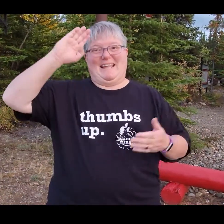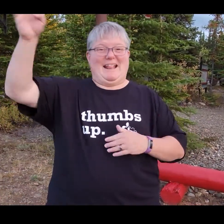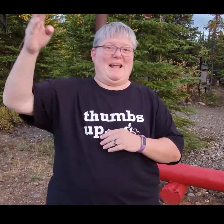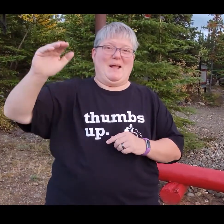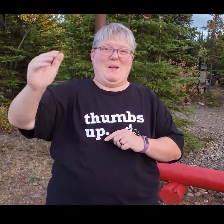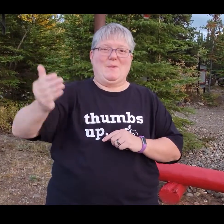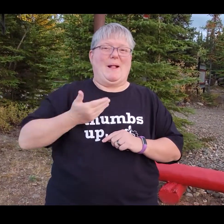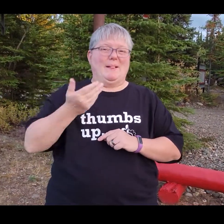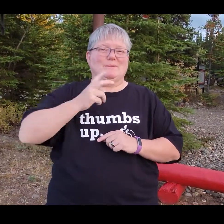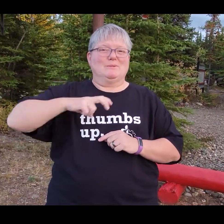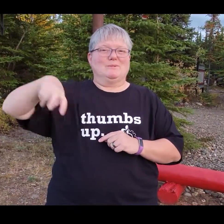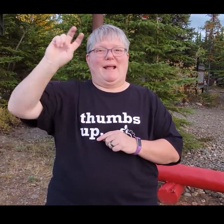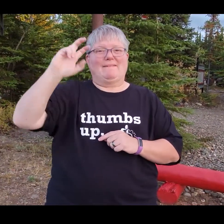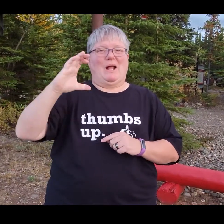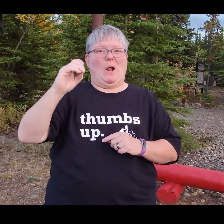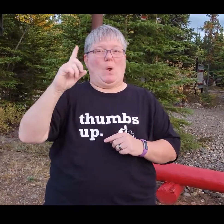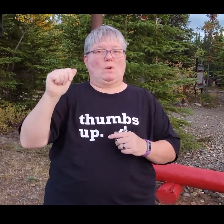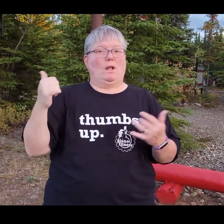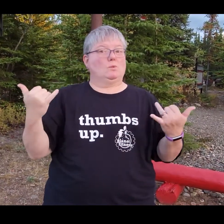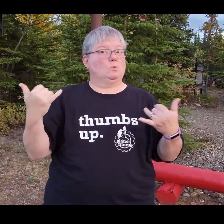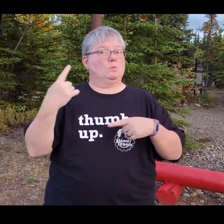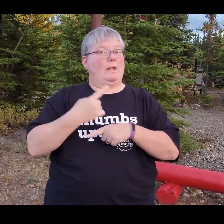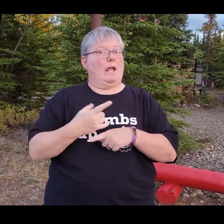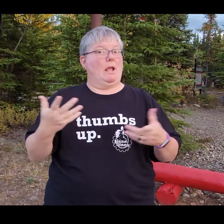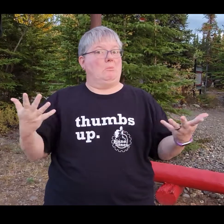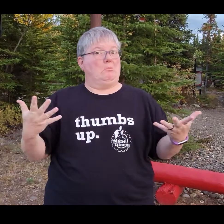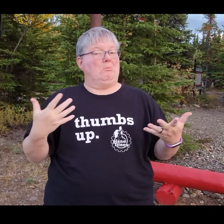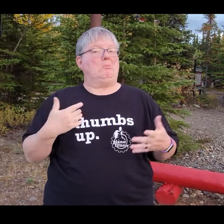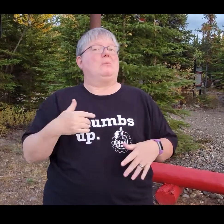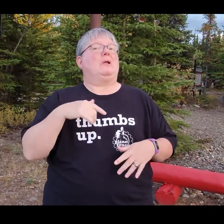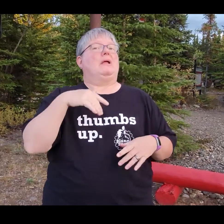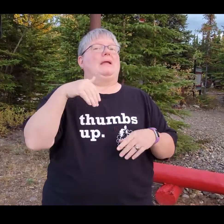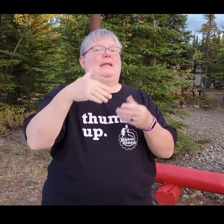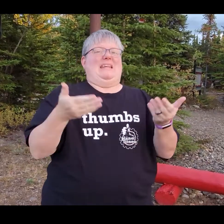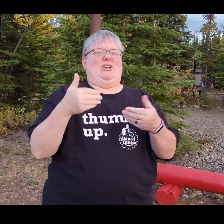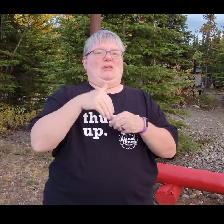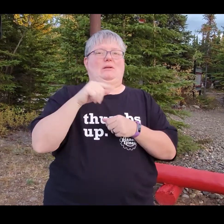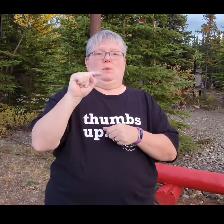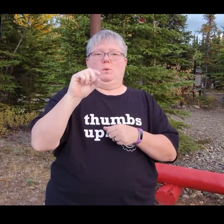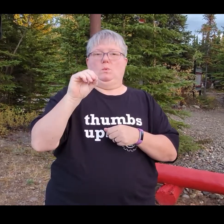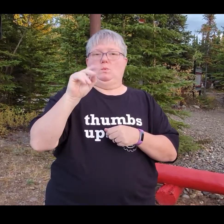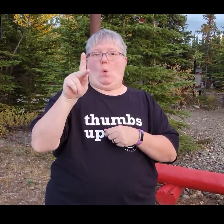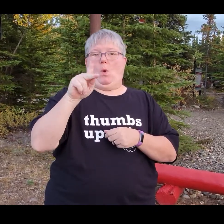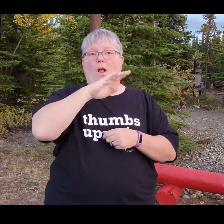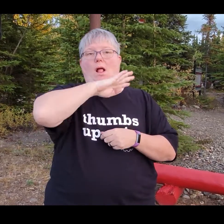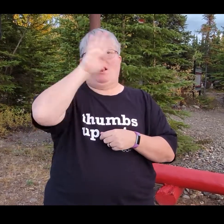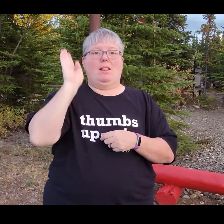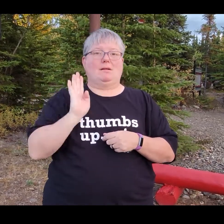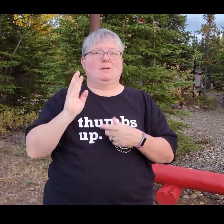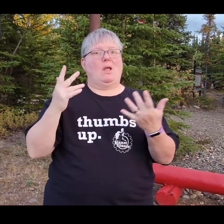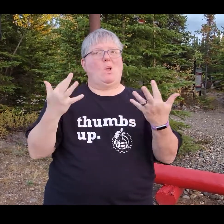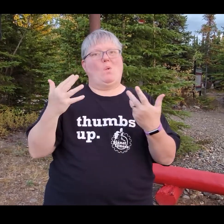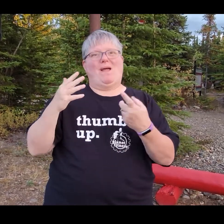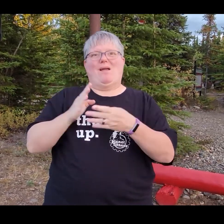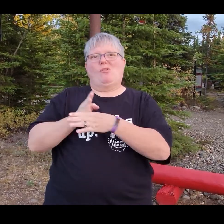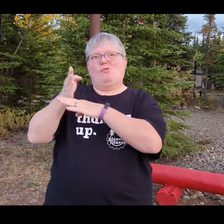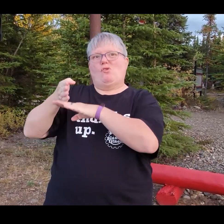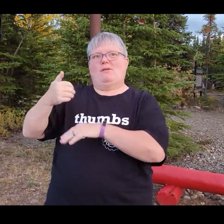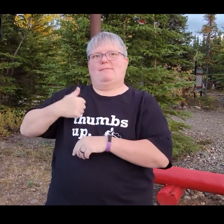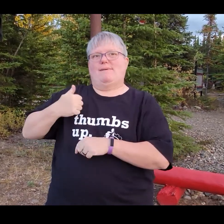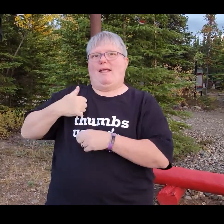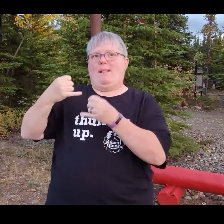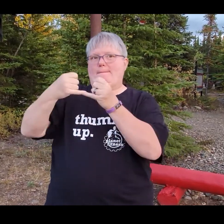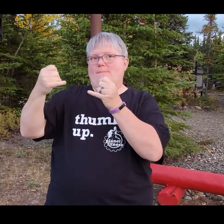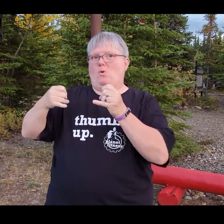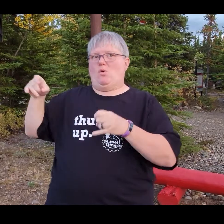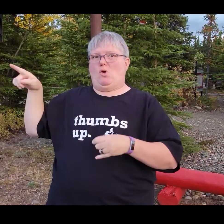Hello welcome to Traveling CODA. Today we are here in Tok, Alaska waiting to cross the Canadian border.